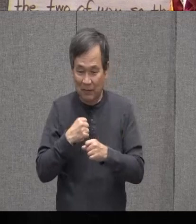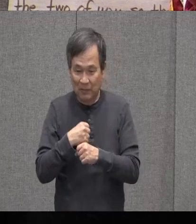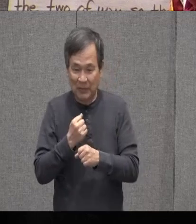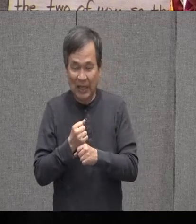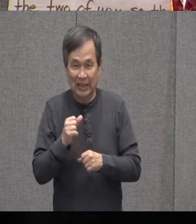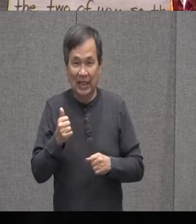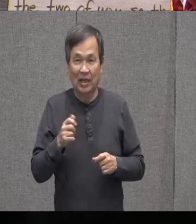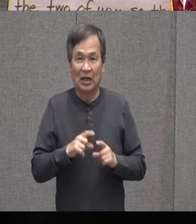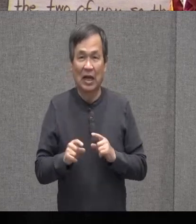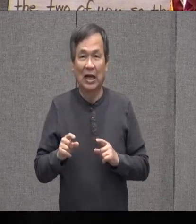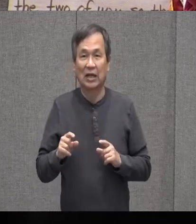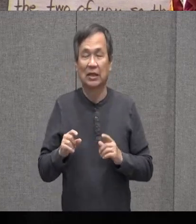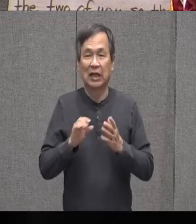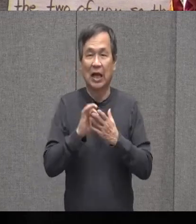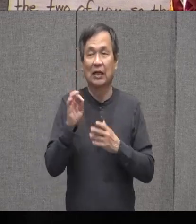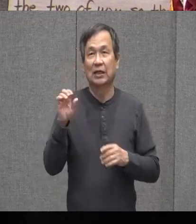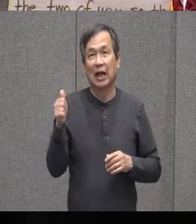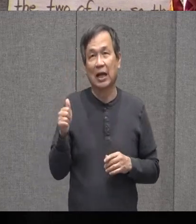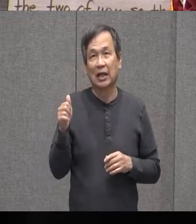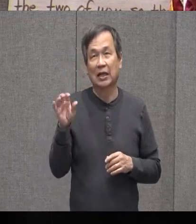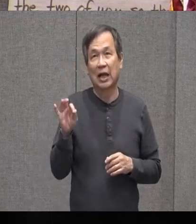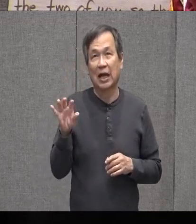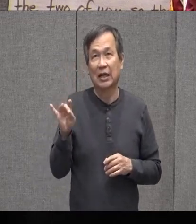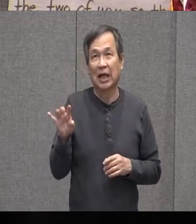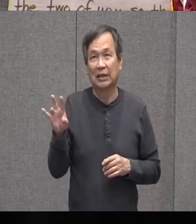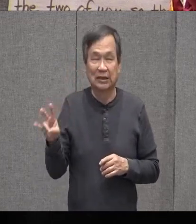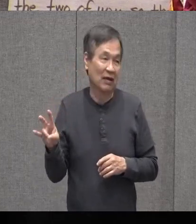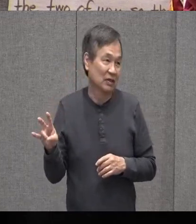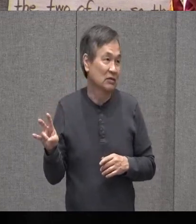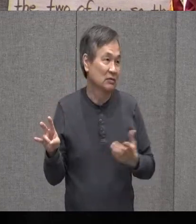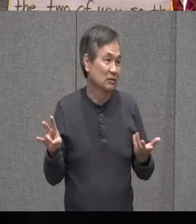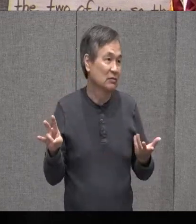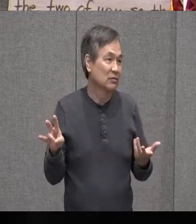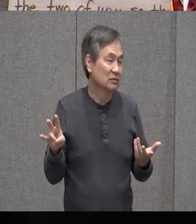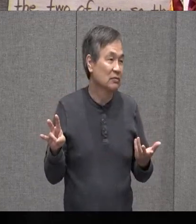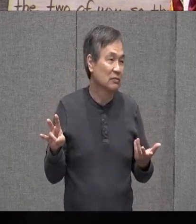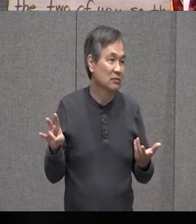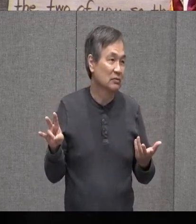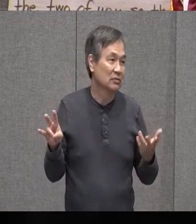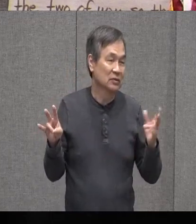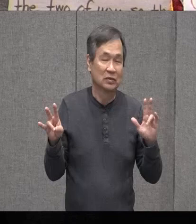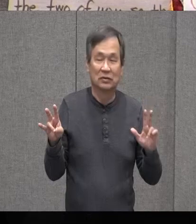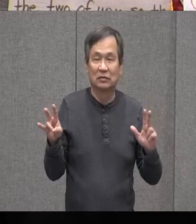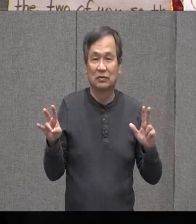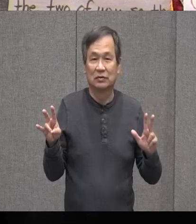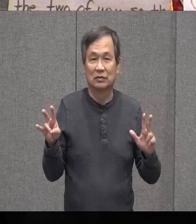I could've counted back 10, nine, eight, seven and got the answer that way. So you still got that one, too.